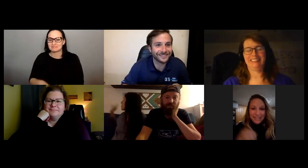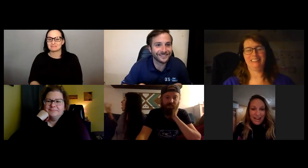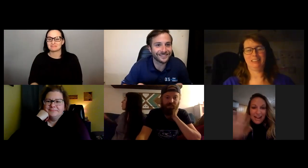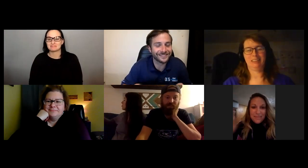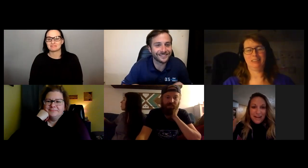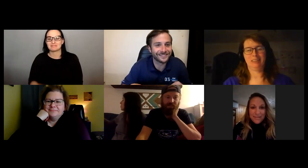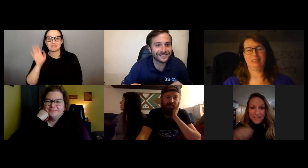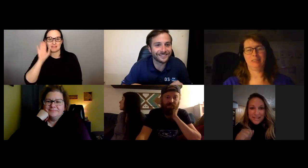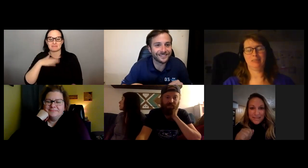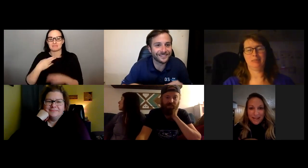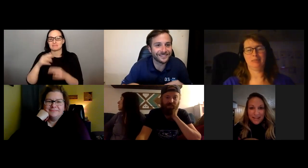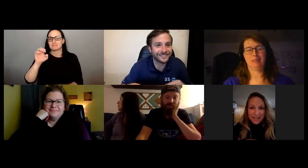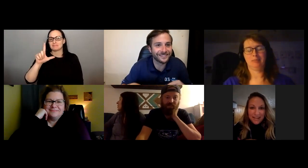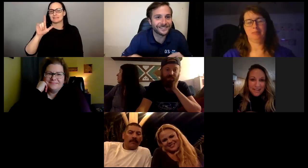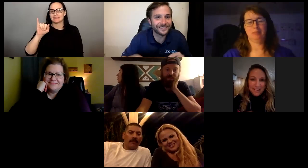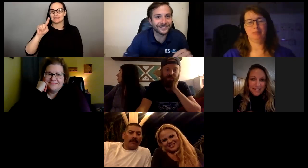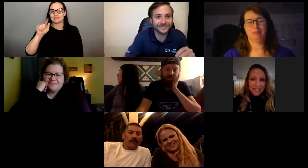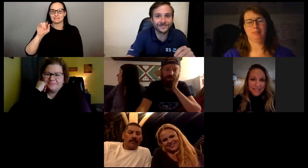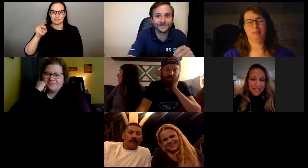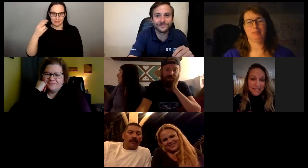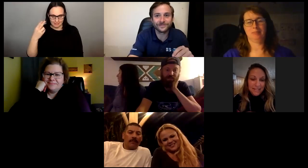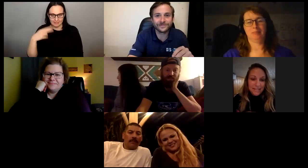hi my name is elizabeth